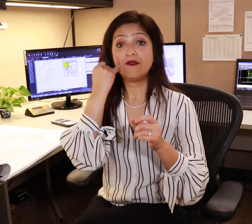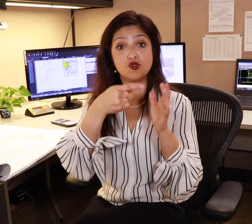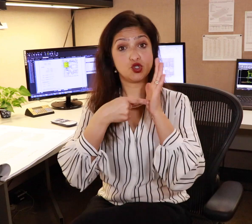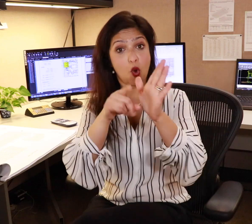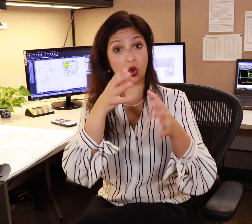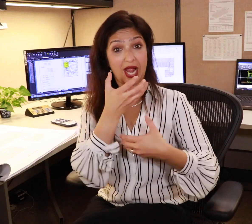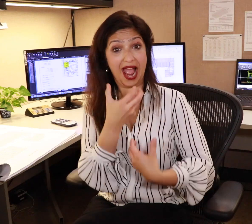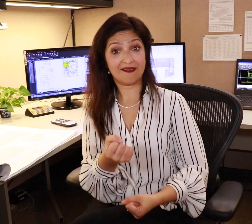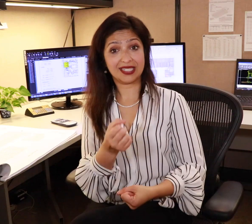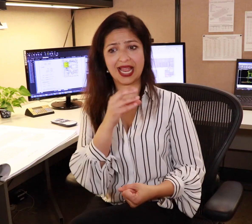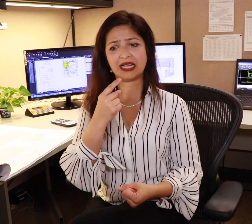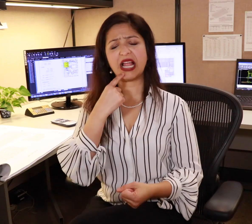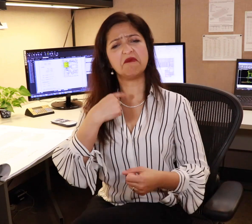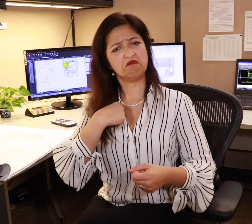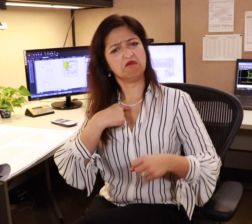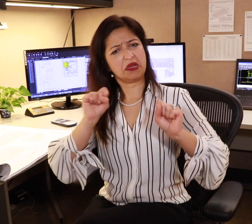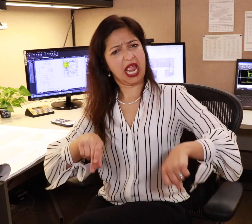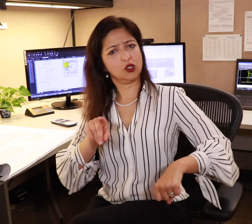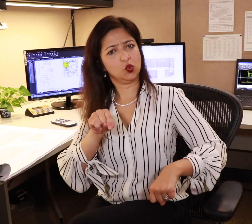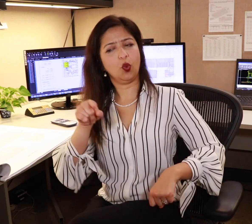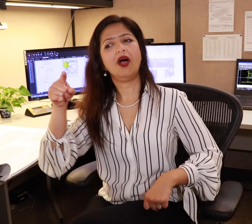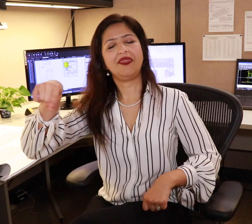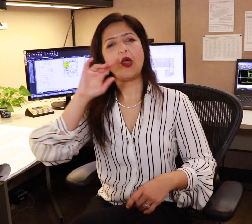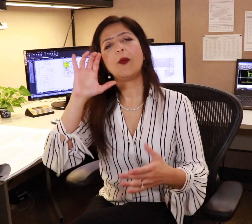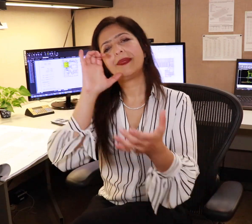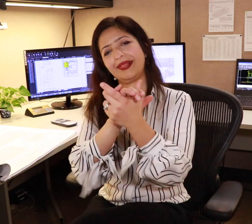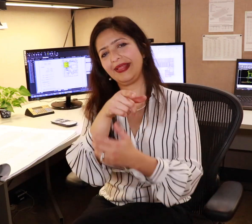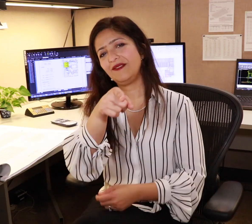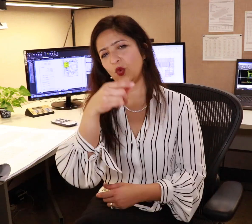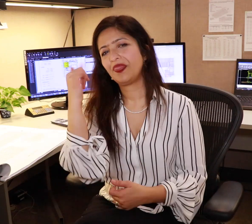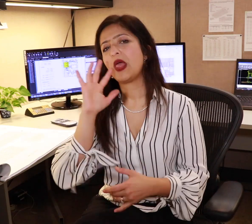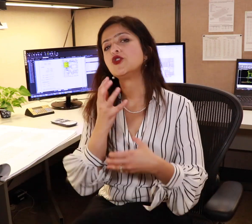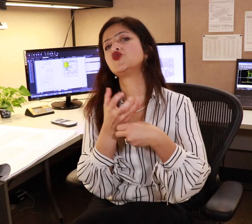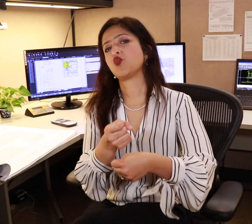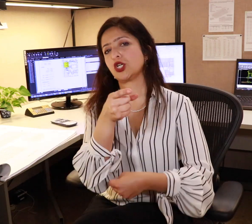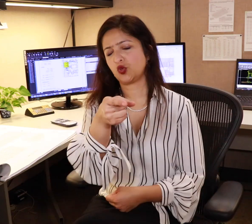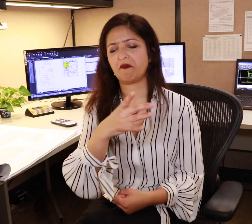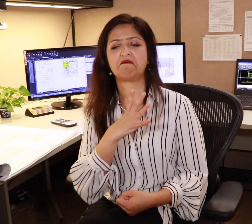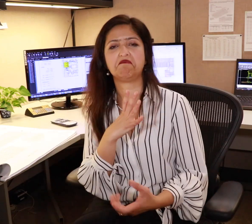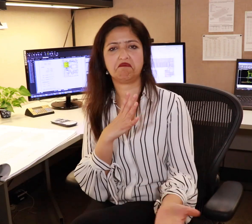Show people your confidence, sometimes you just need to say, “I can do it.” They will believe you and they will trust you.